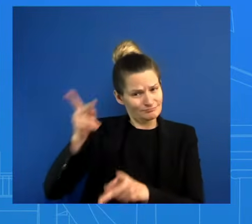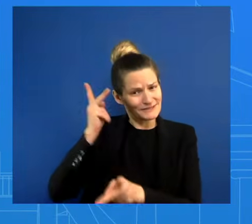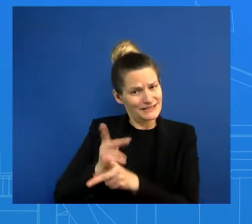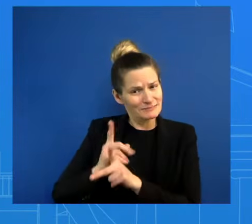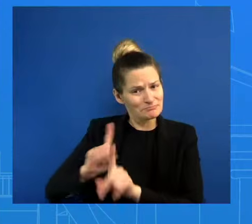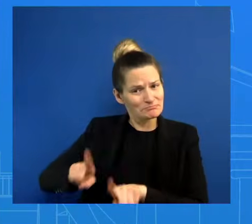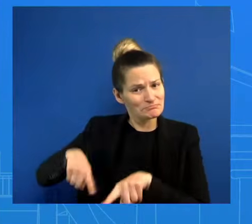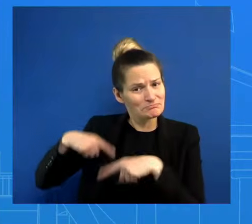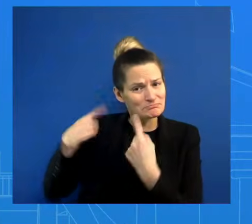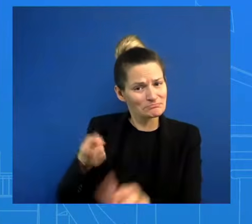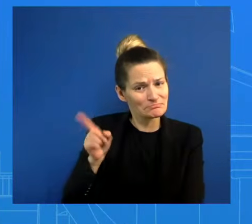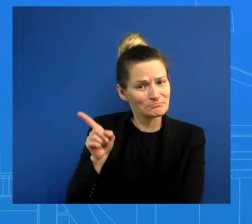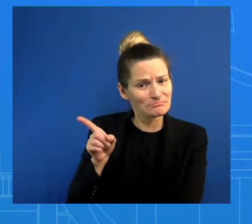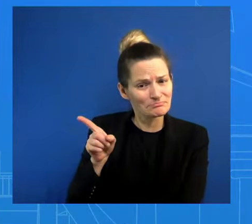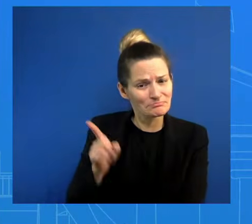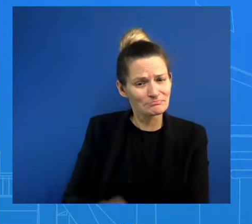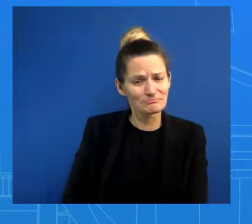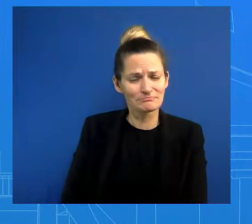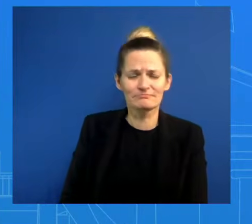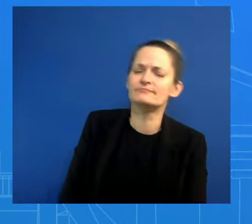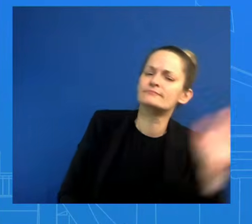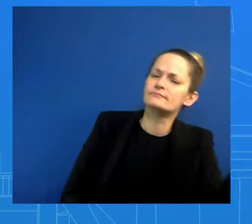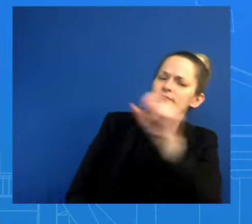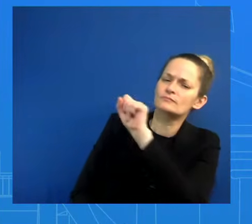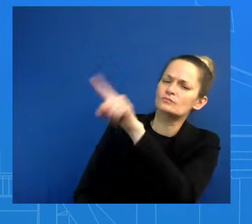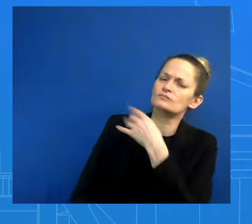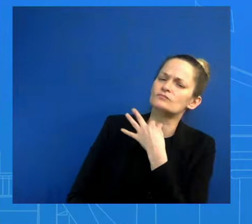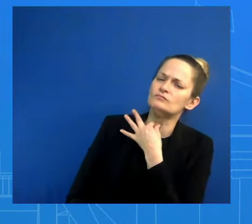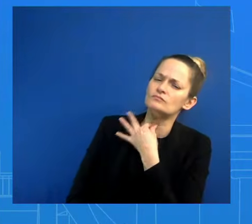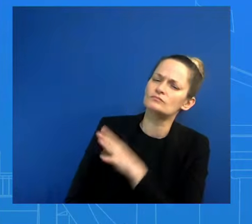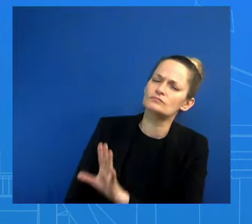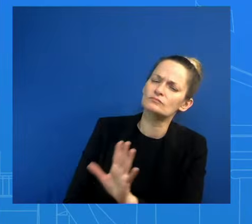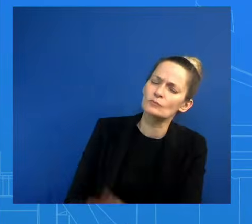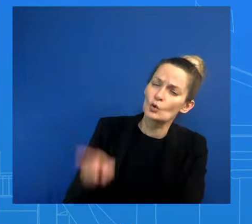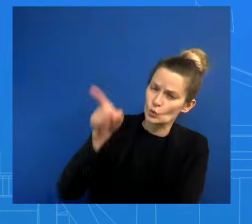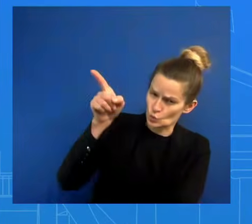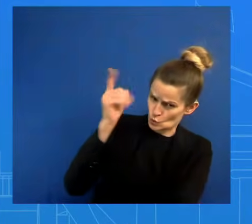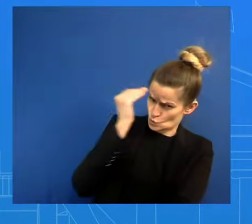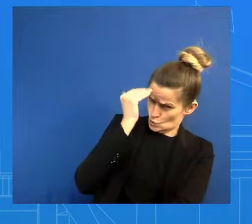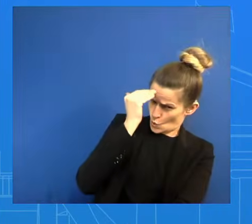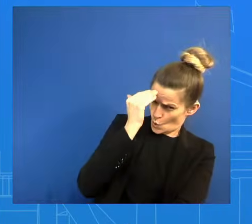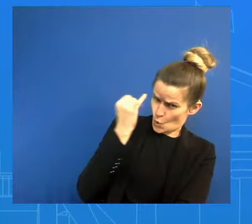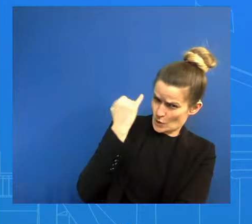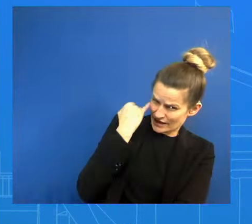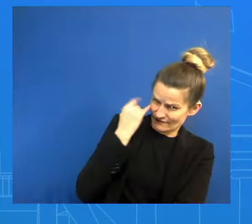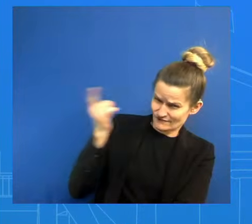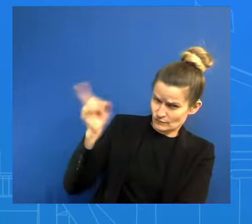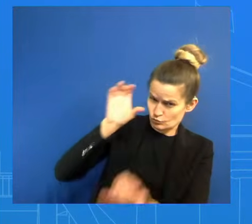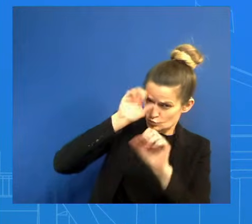to determine if he will seek an assault weapons ban during the lame duck? Ms. Jean-Pierre: I don't have anything more to share beyond what I said a couple of days ago.